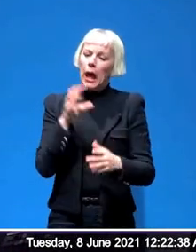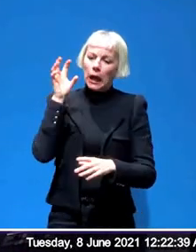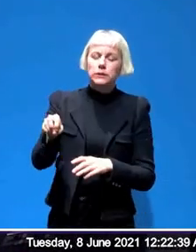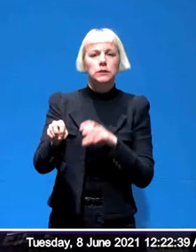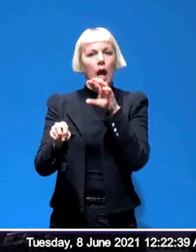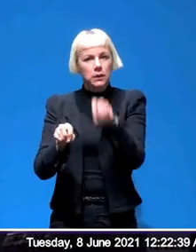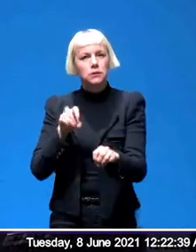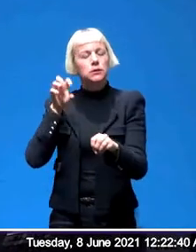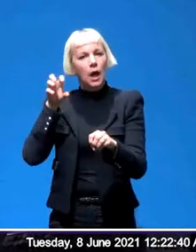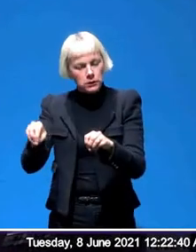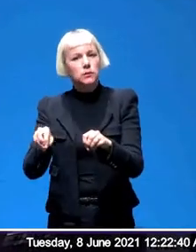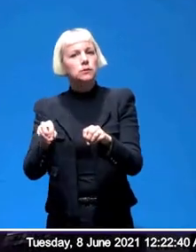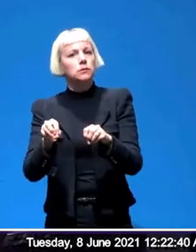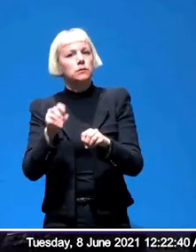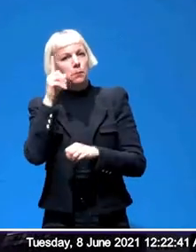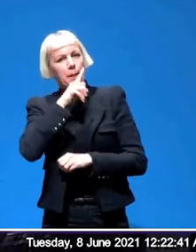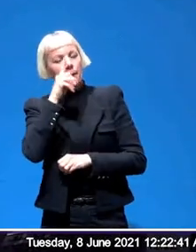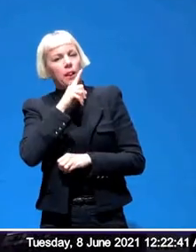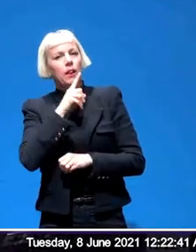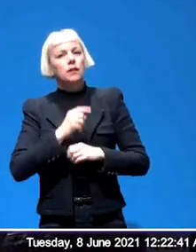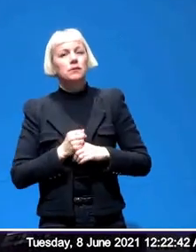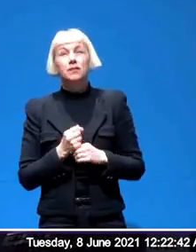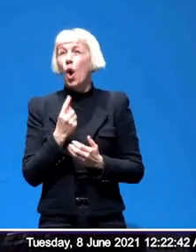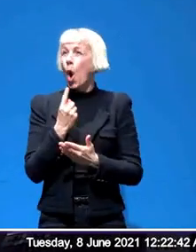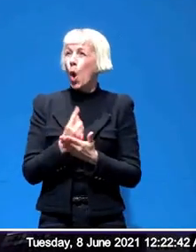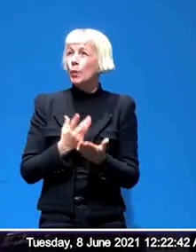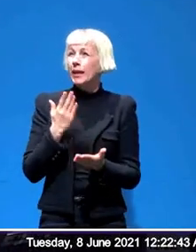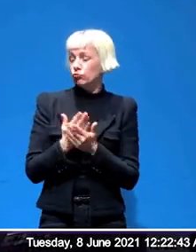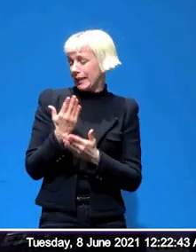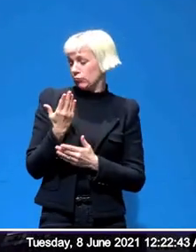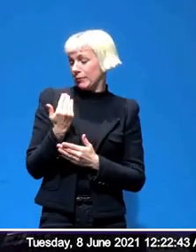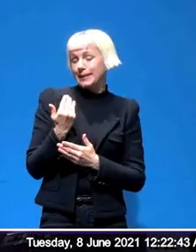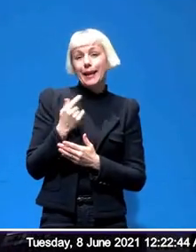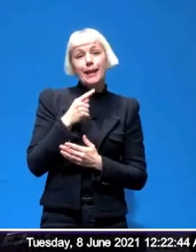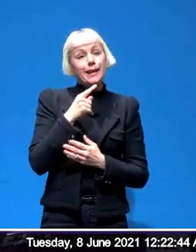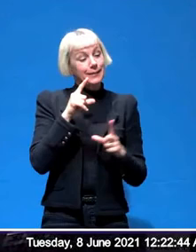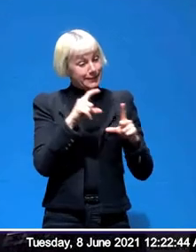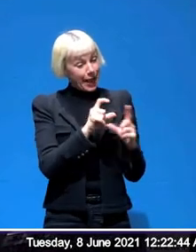It's only in the last --- it's only since Daniel came home, and I've been